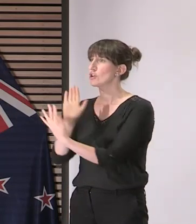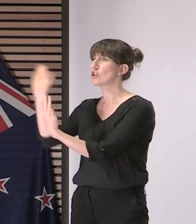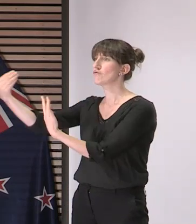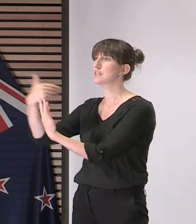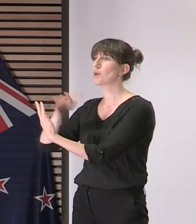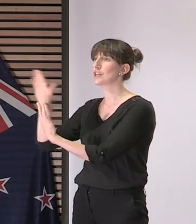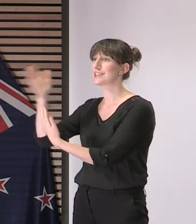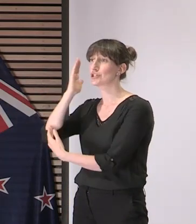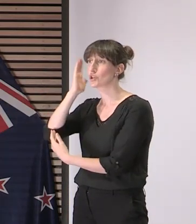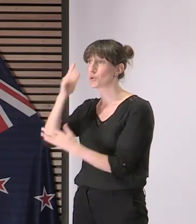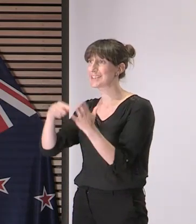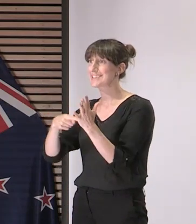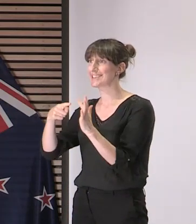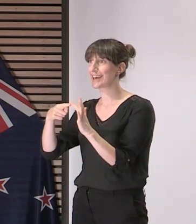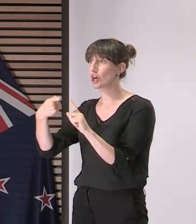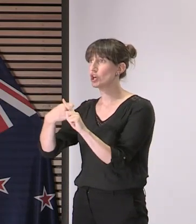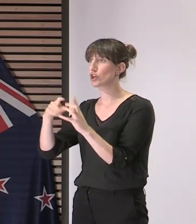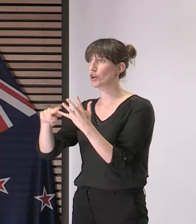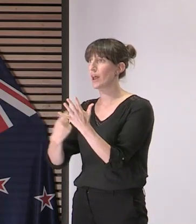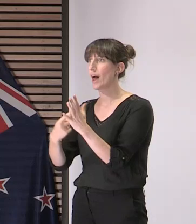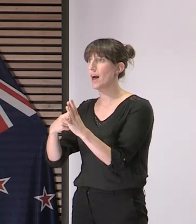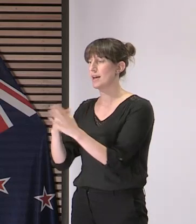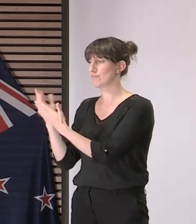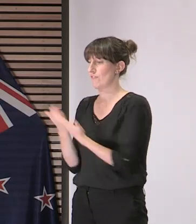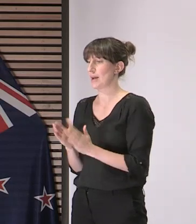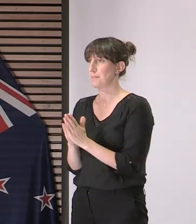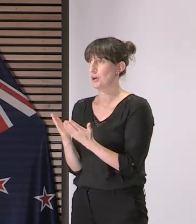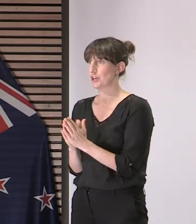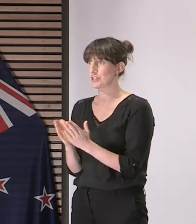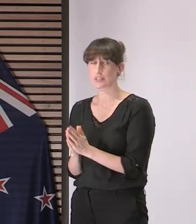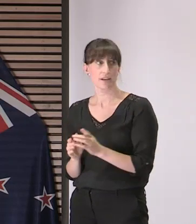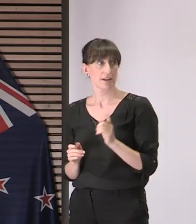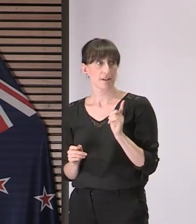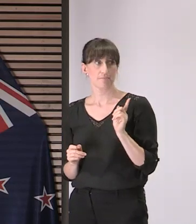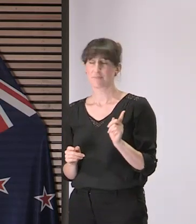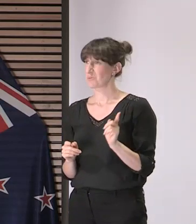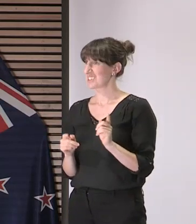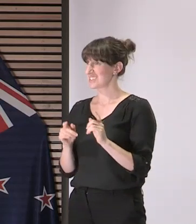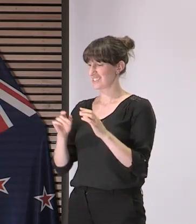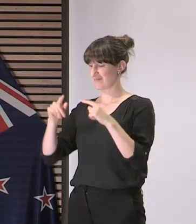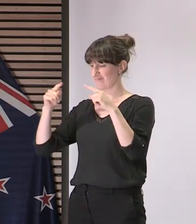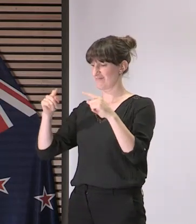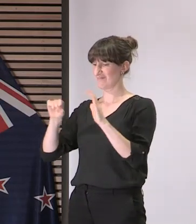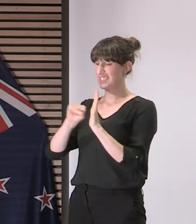resources they're getting